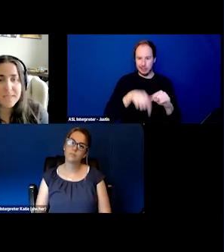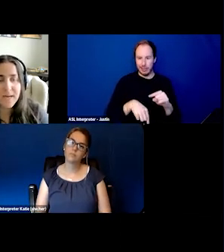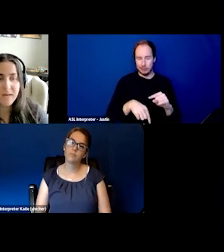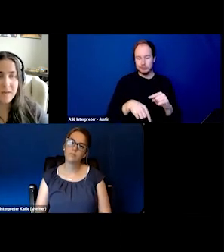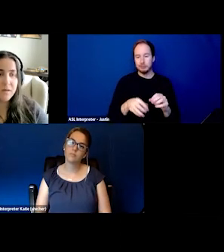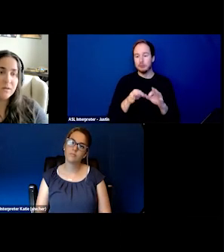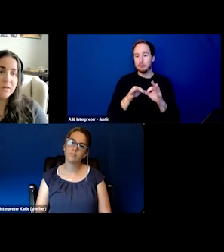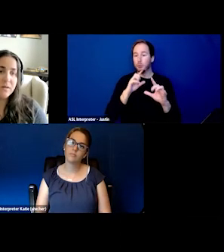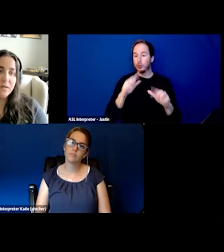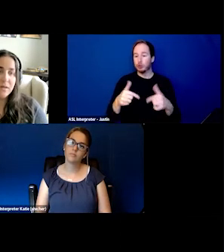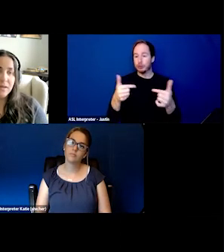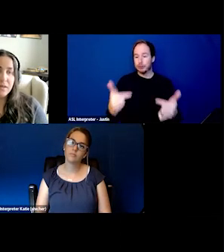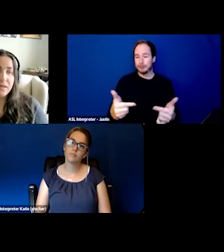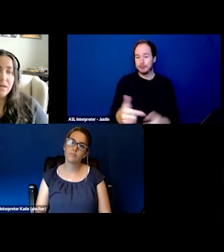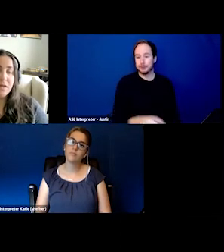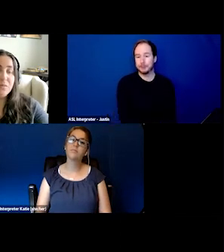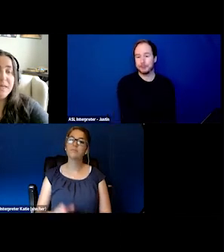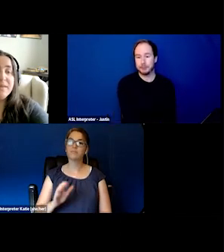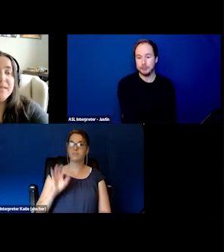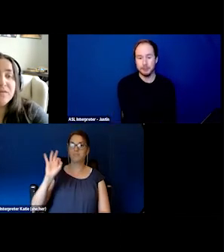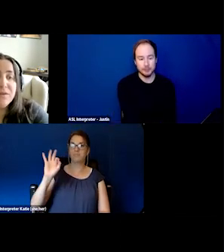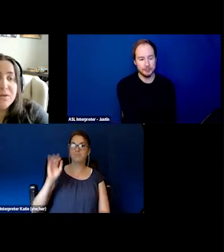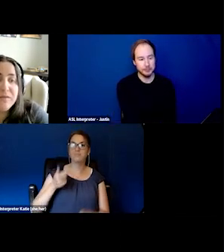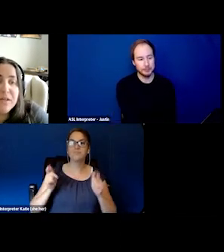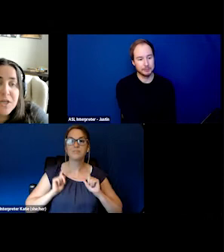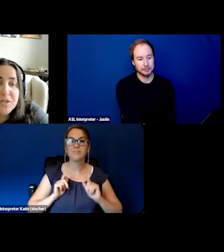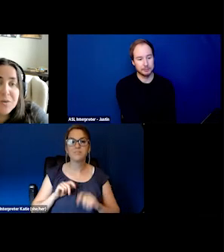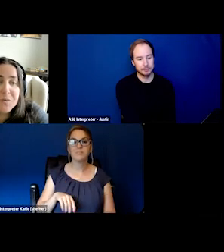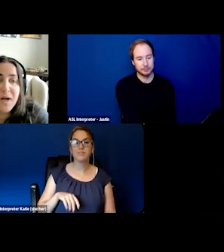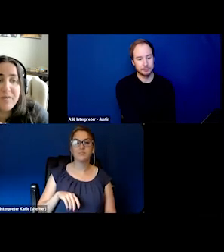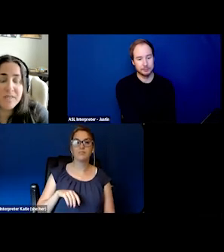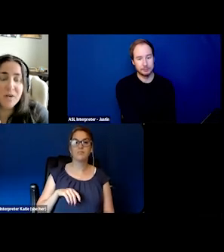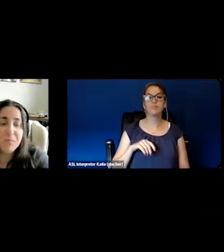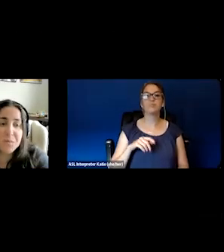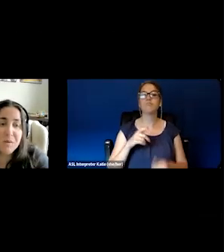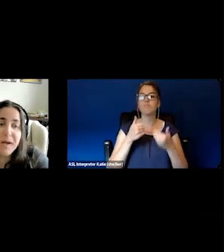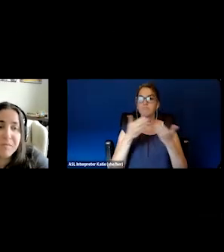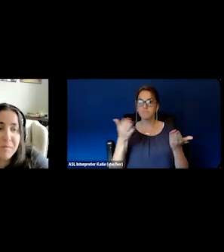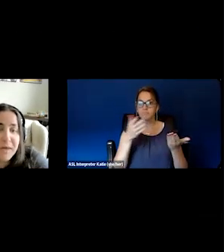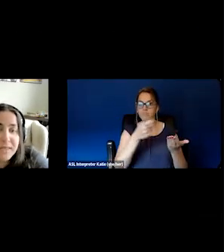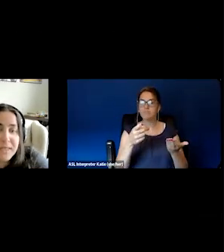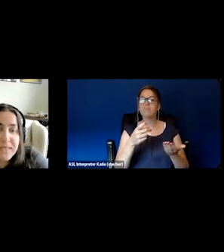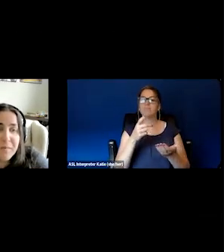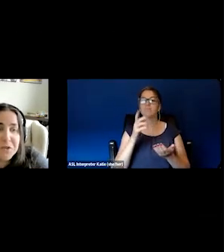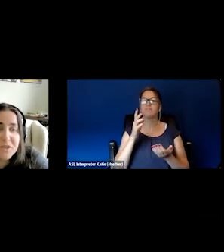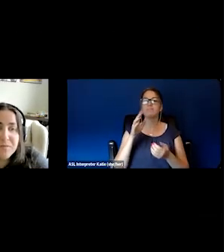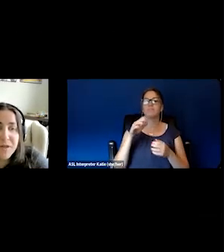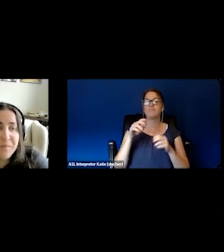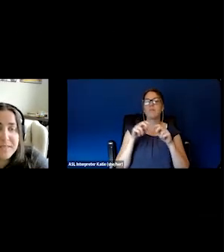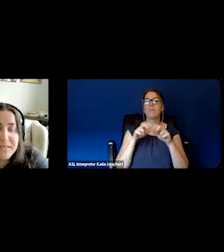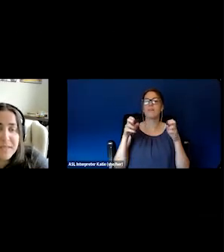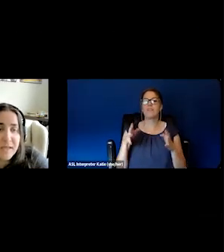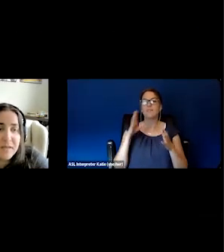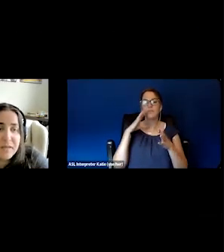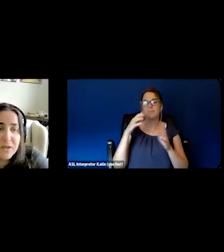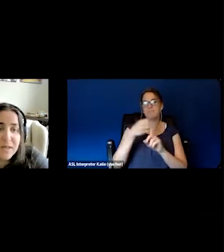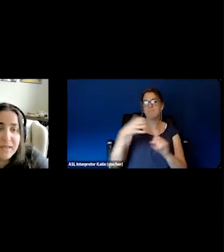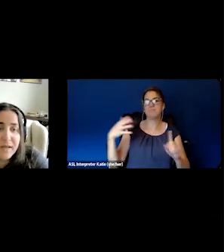You can go to the next slide. So meeting the needs of folks living unsheltered, which we'll obviously hear much more about from our panelists, but just some very basics that can look like